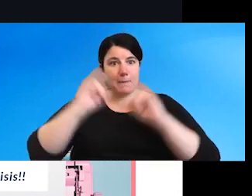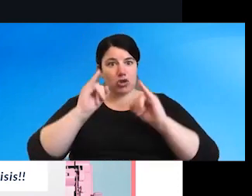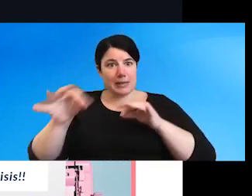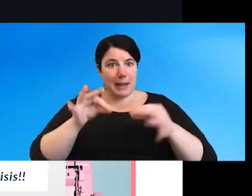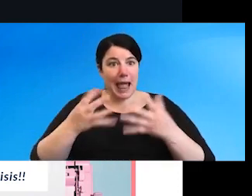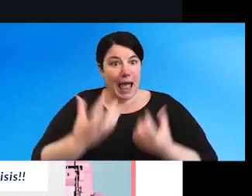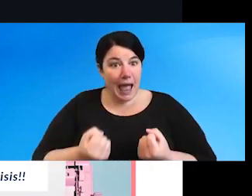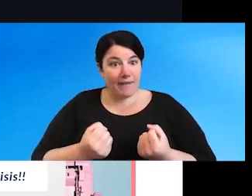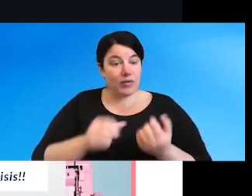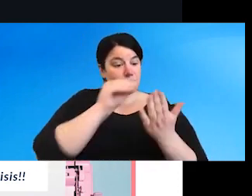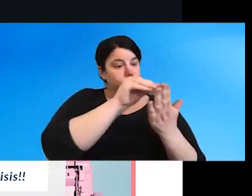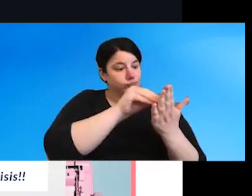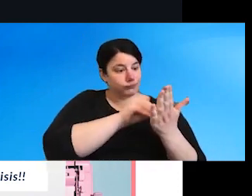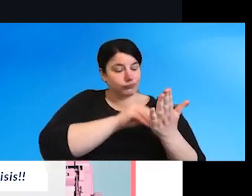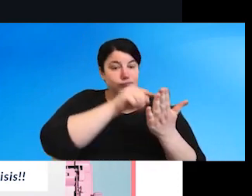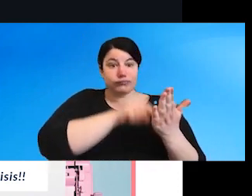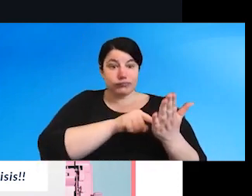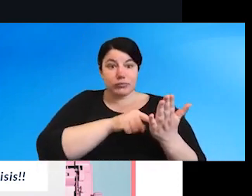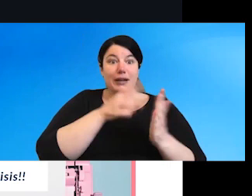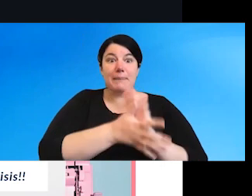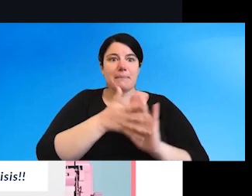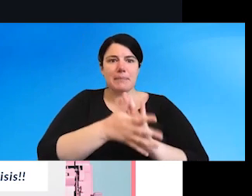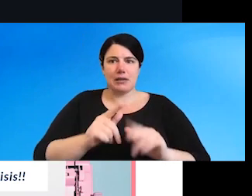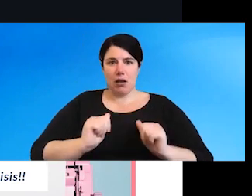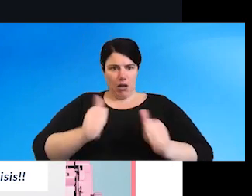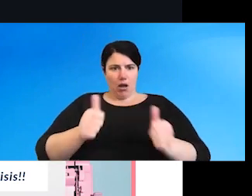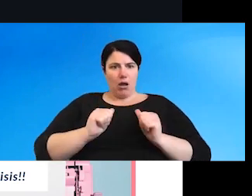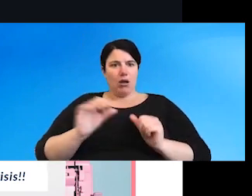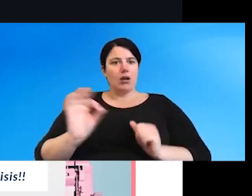that documented so you're not completely caught unawares at a time